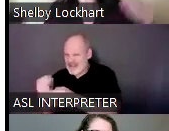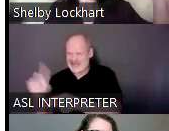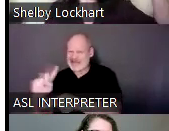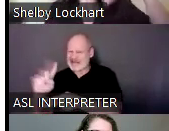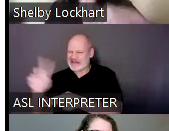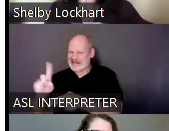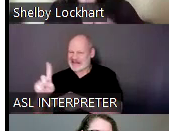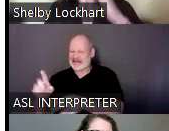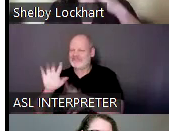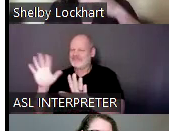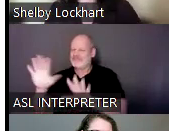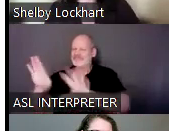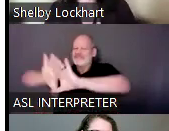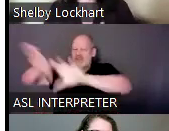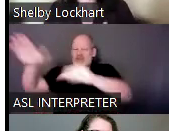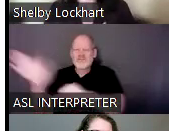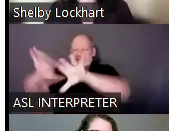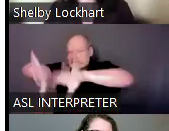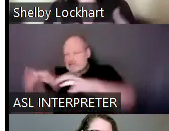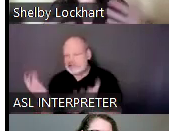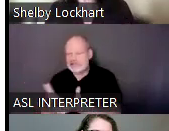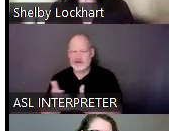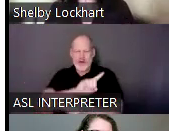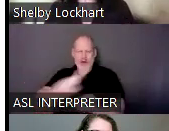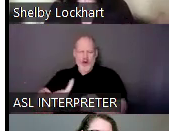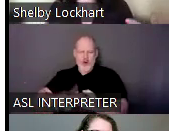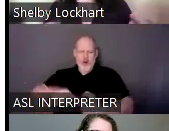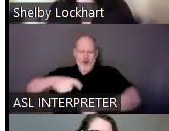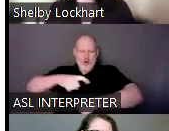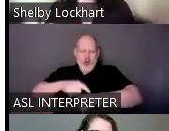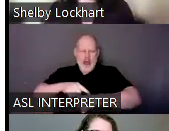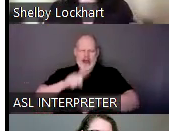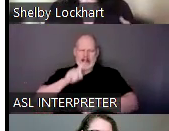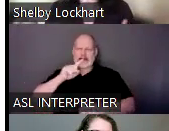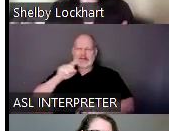do we see dips in our monthly attendance? When is this happening? Is it first period,